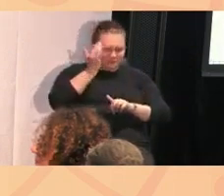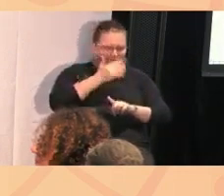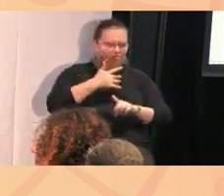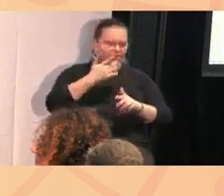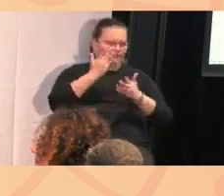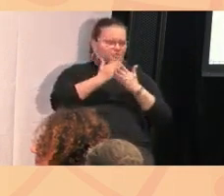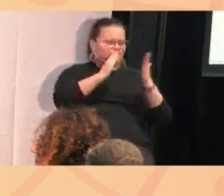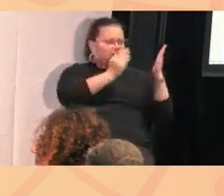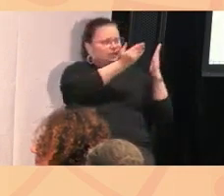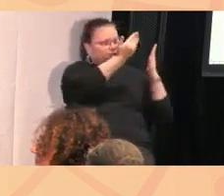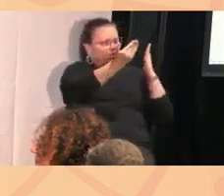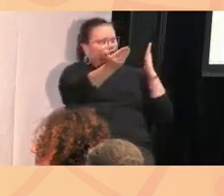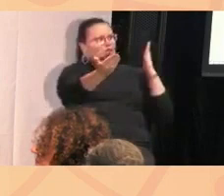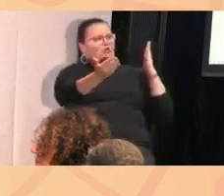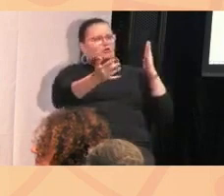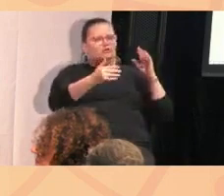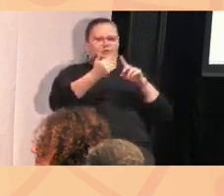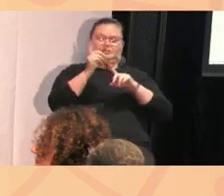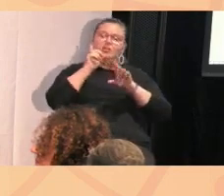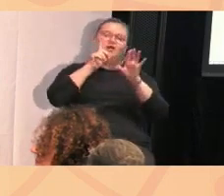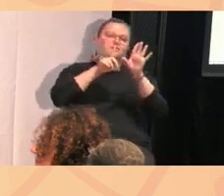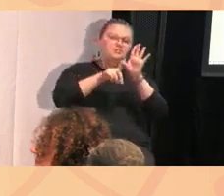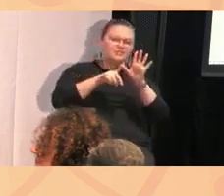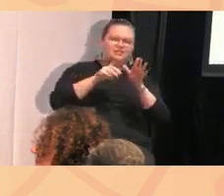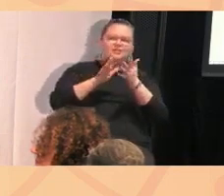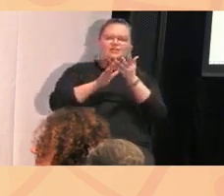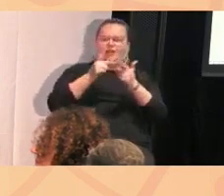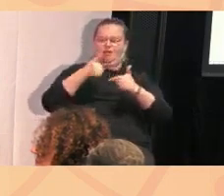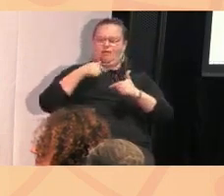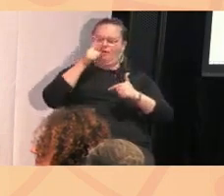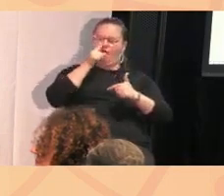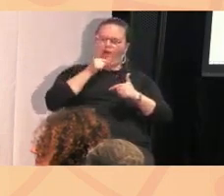So from convicts, to swagmen to shepherds to, you know what,